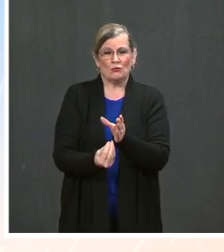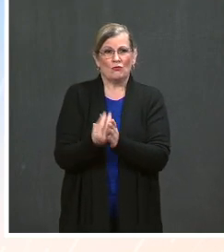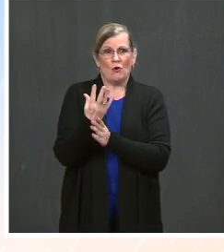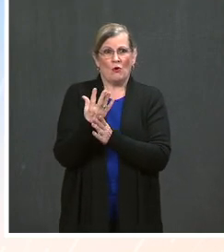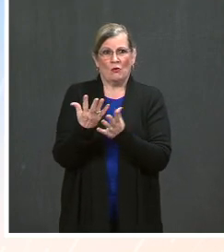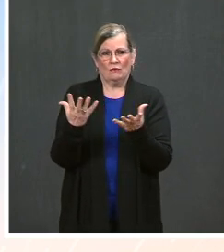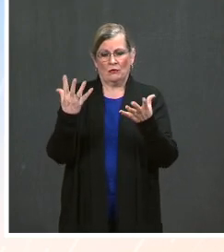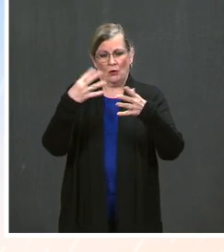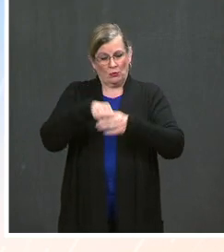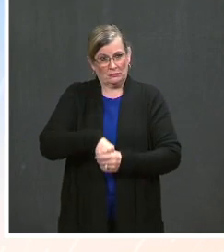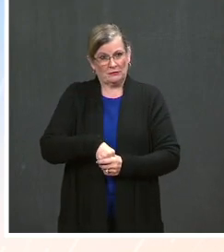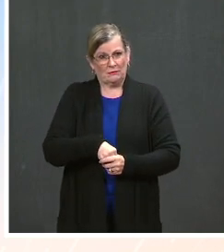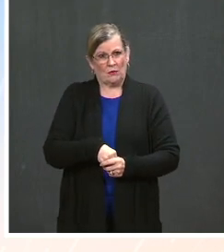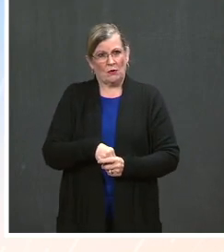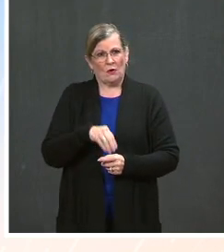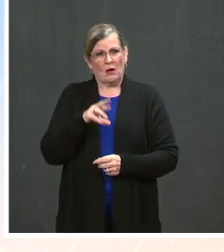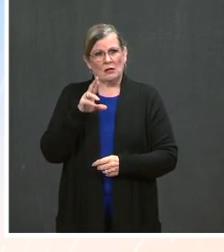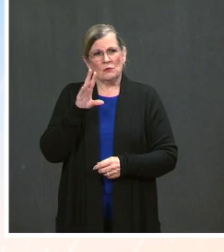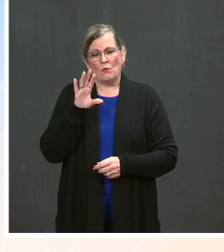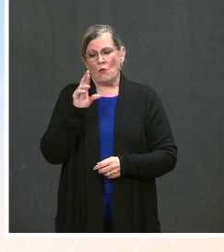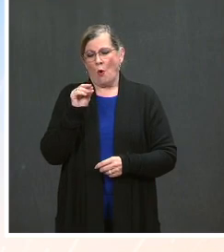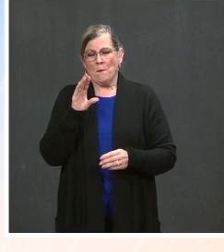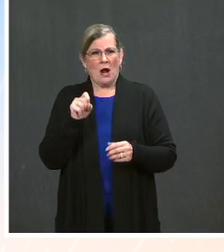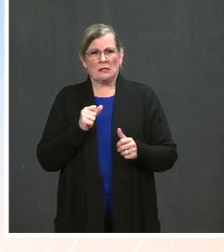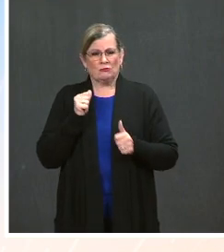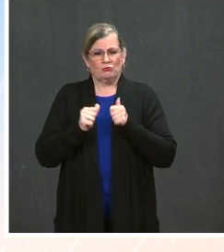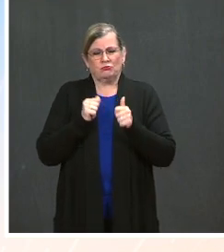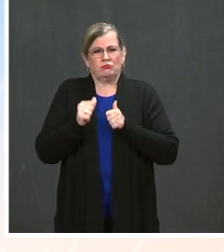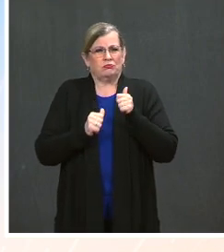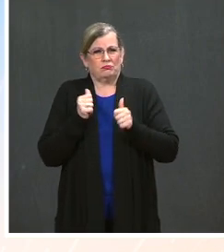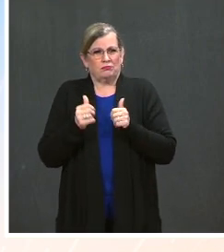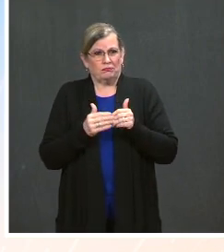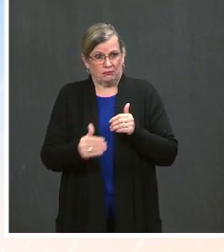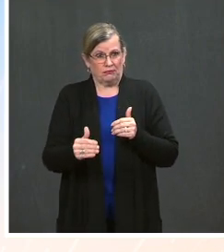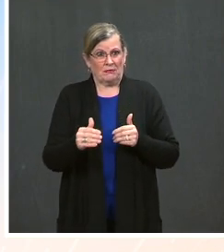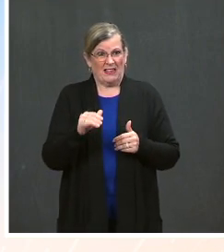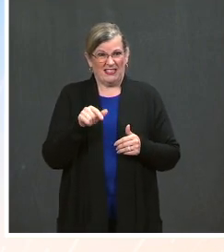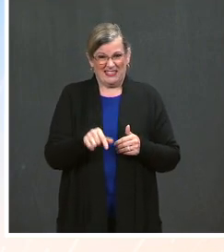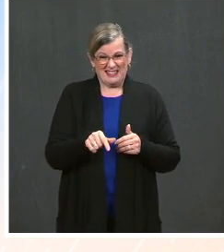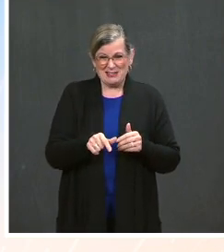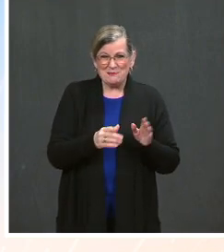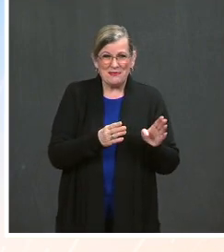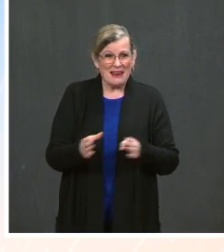as a former mayor, I know all about infrastructure needs. This plan would move us into the 21st century